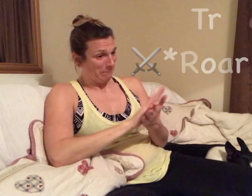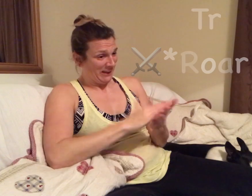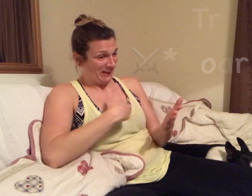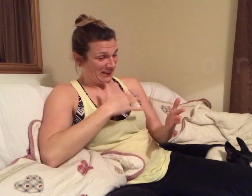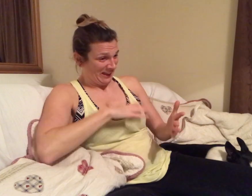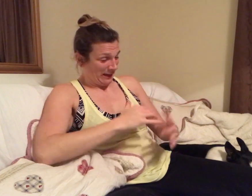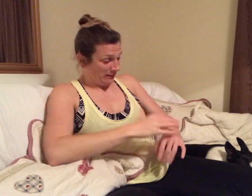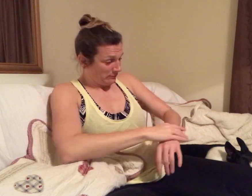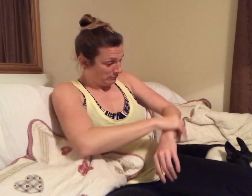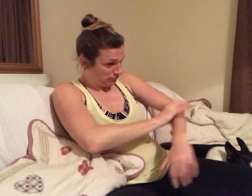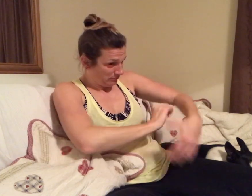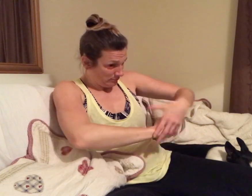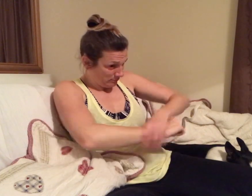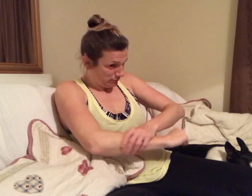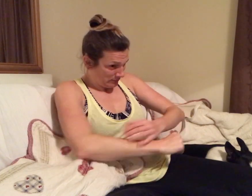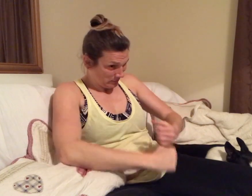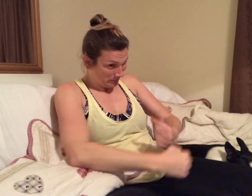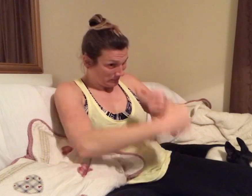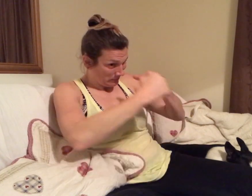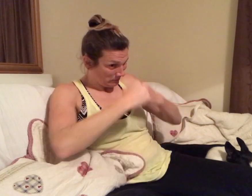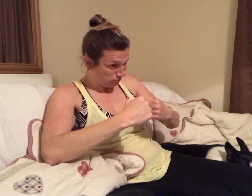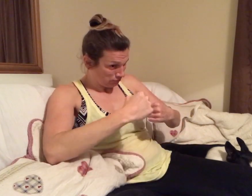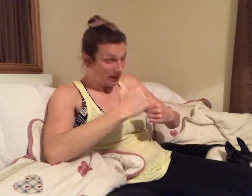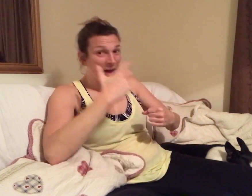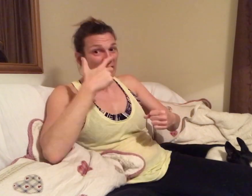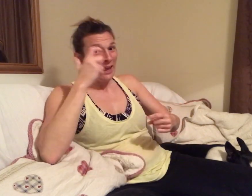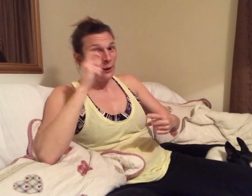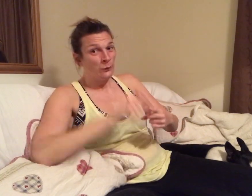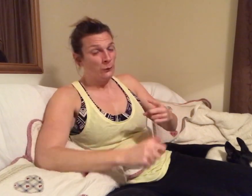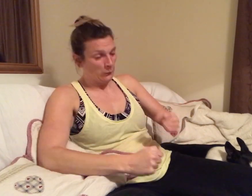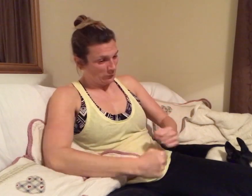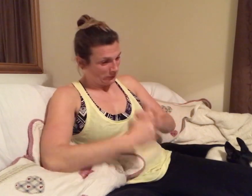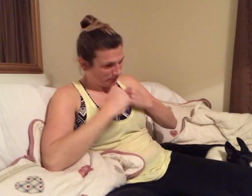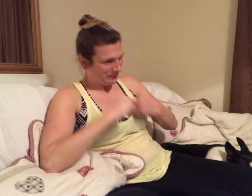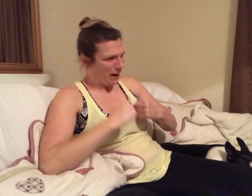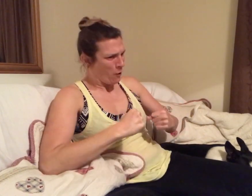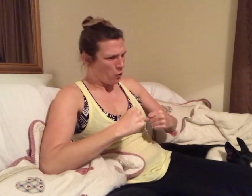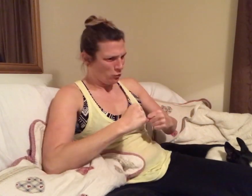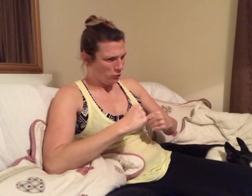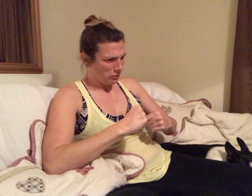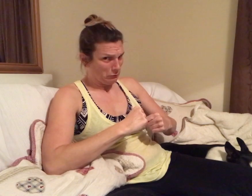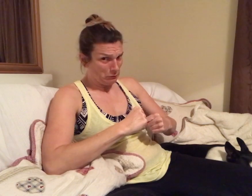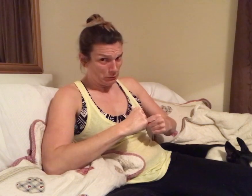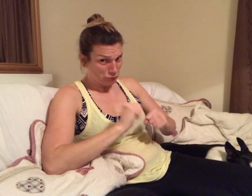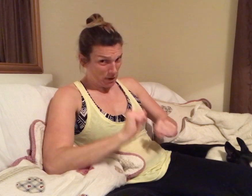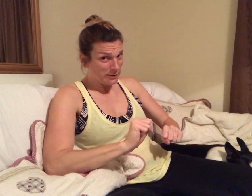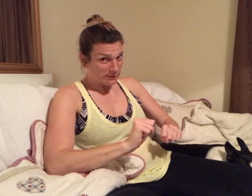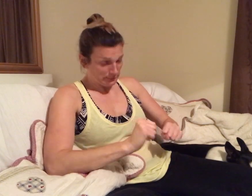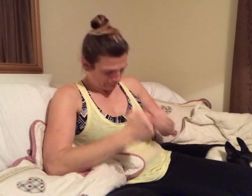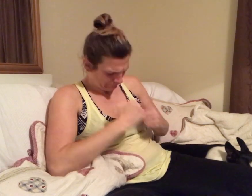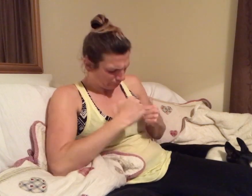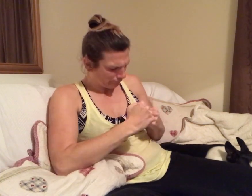Which means, I need to roll up my sleeves and gear myself up for the 'can do' attitude! 'C'mon!' Right? Yep.